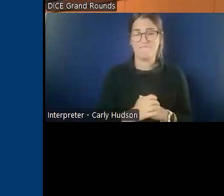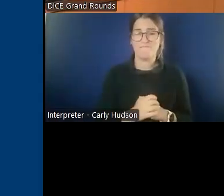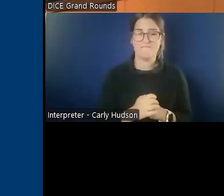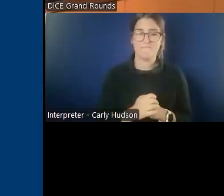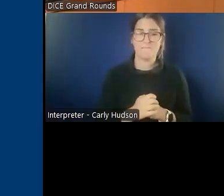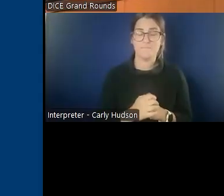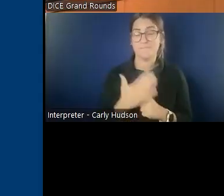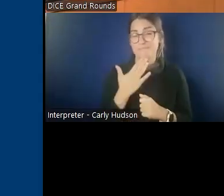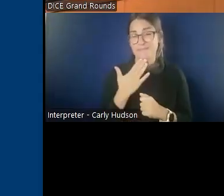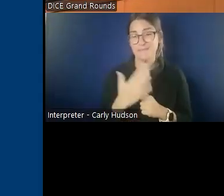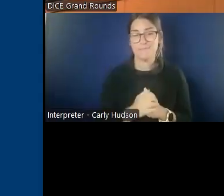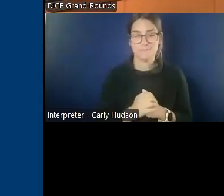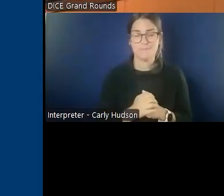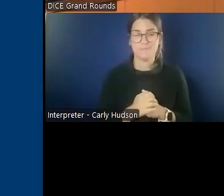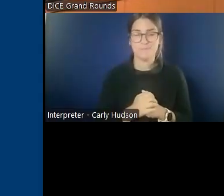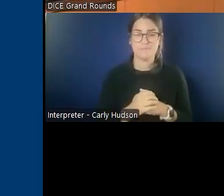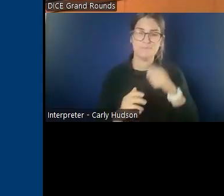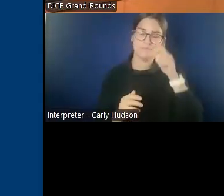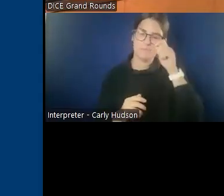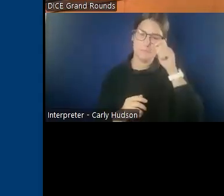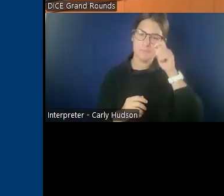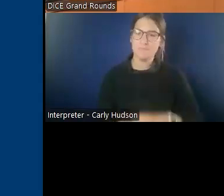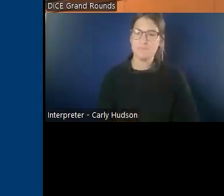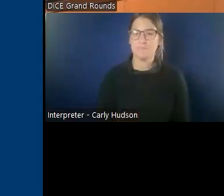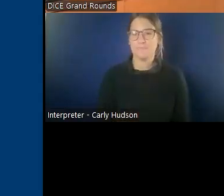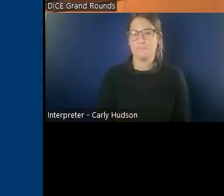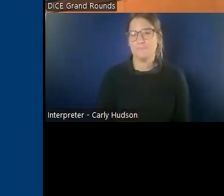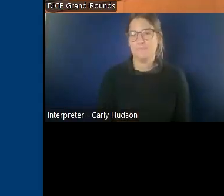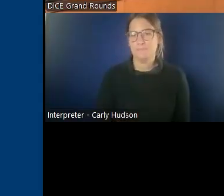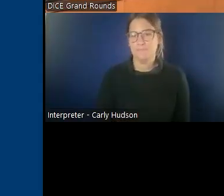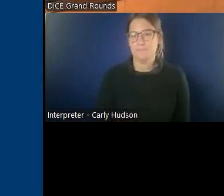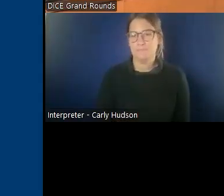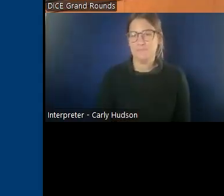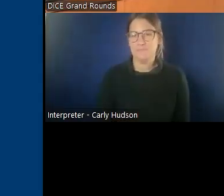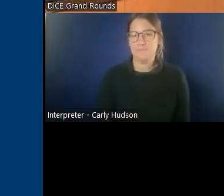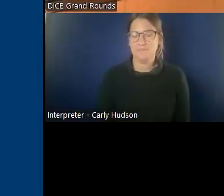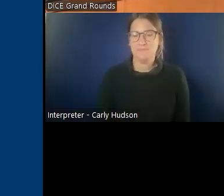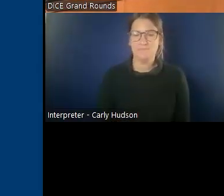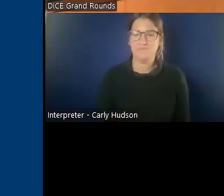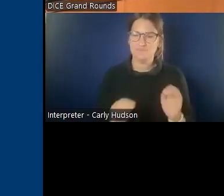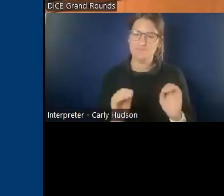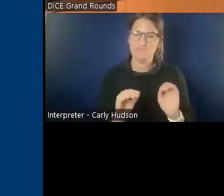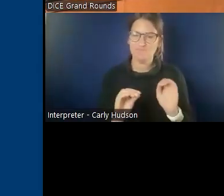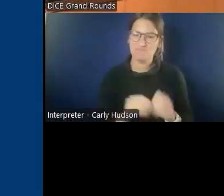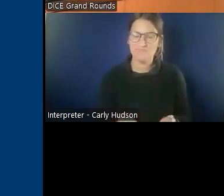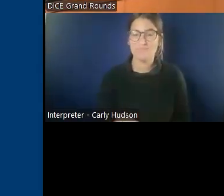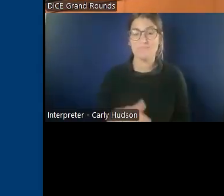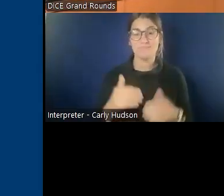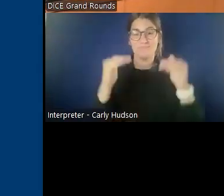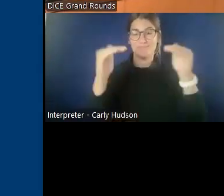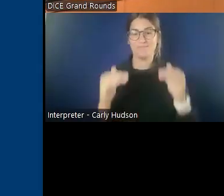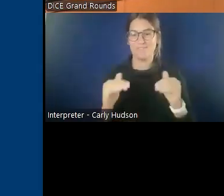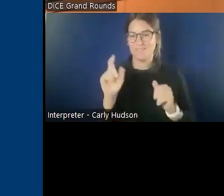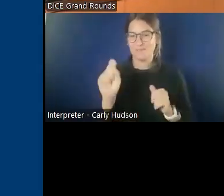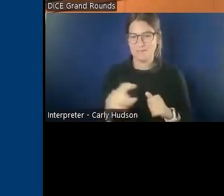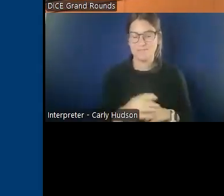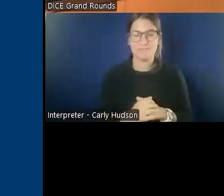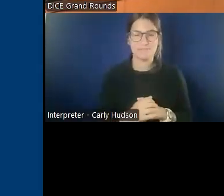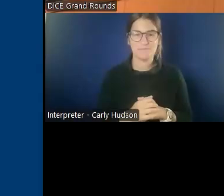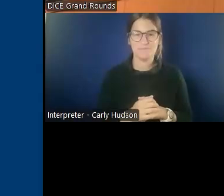you okay our next question um we'd like to hear from each of you on this